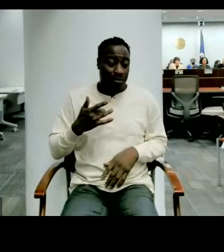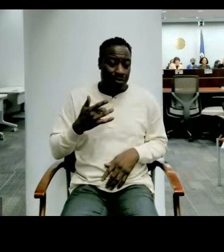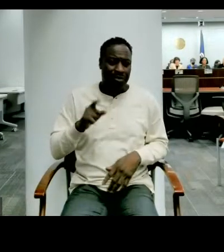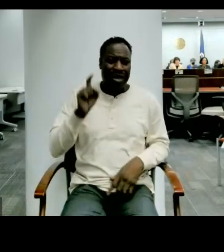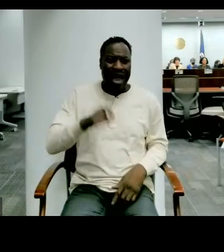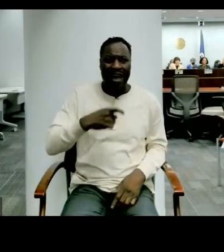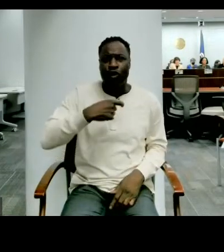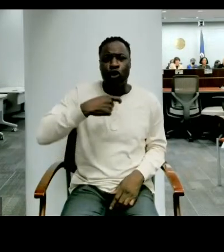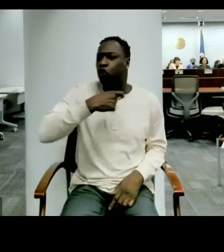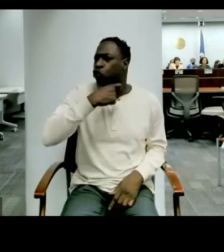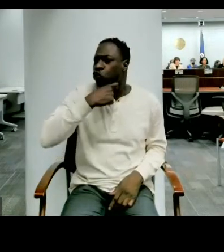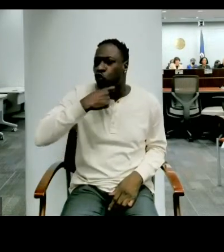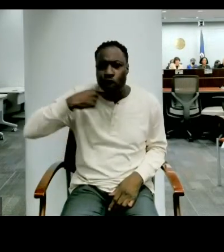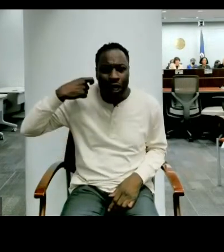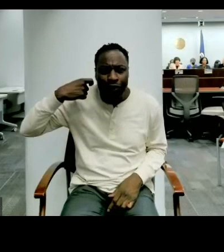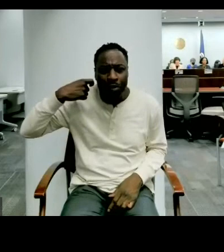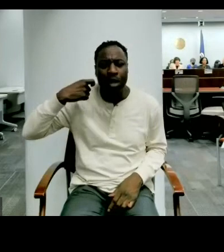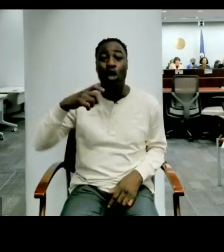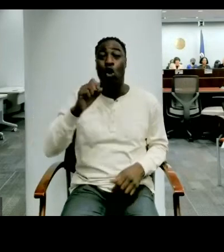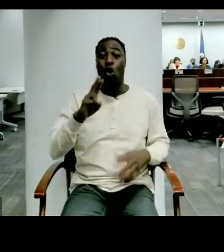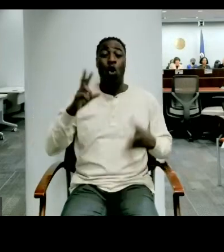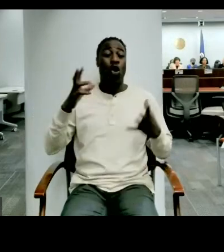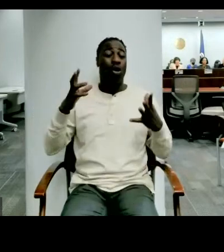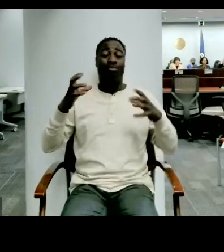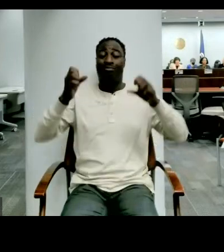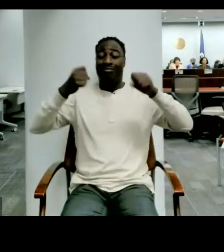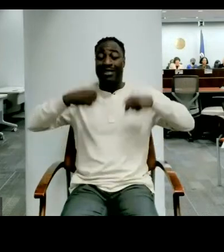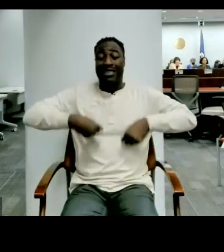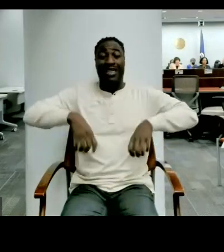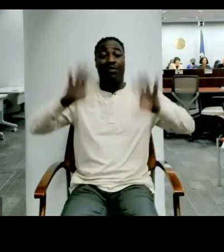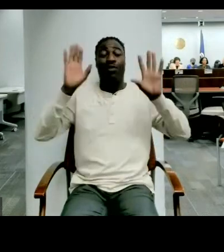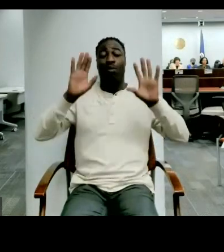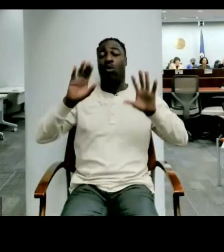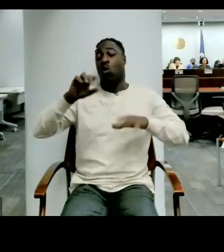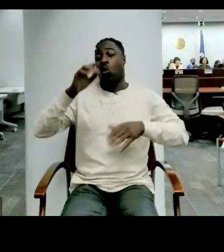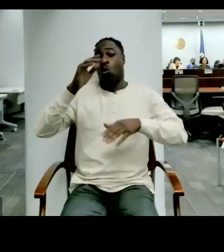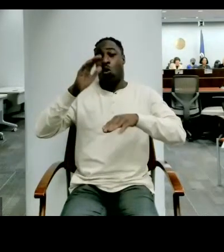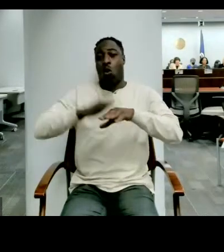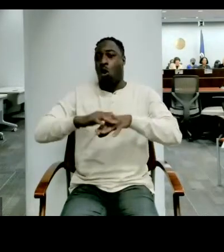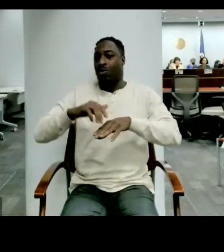or give up on another religious tenant um because they need to feed their family.